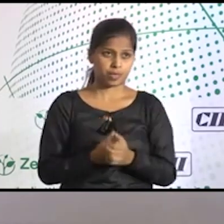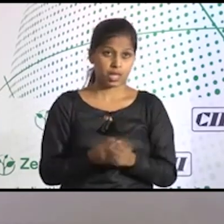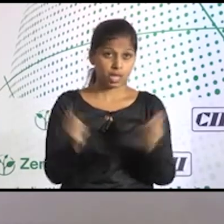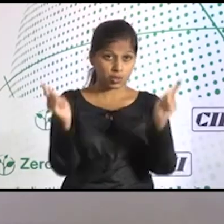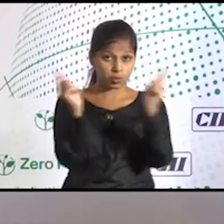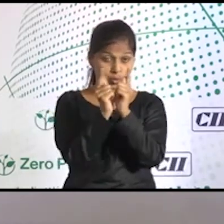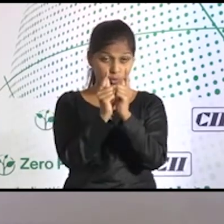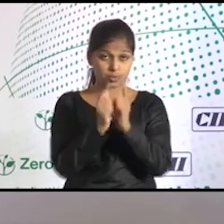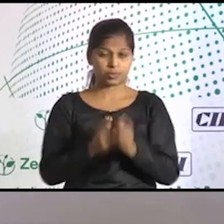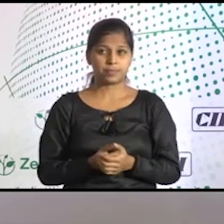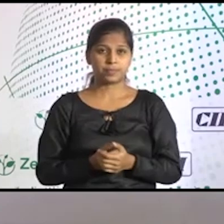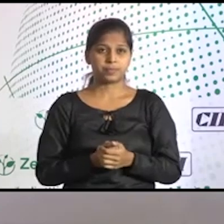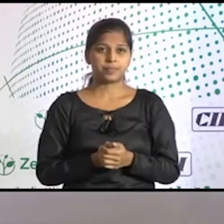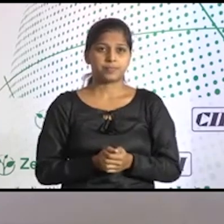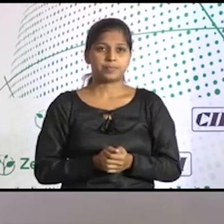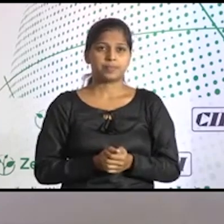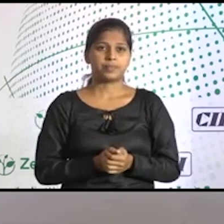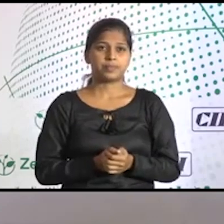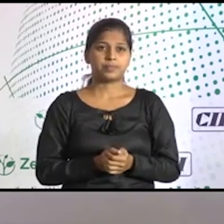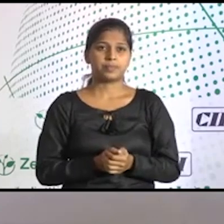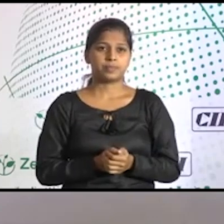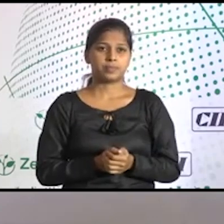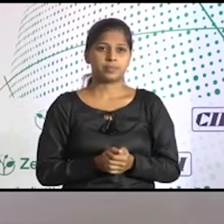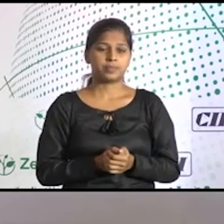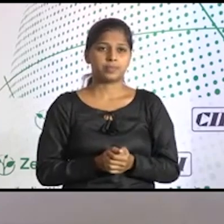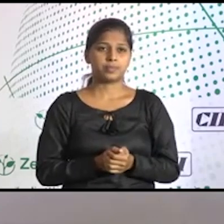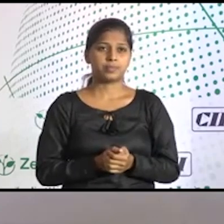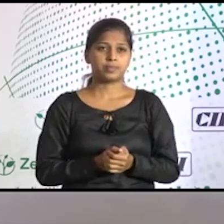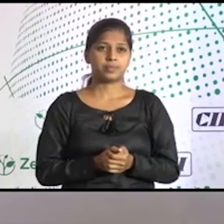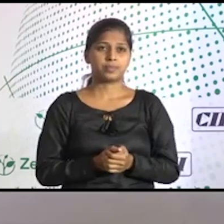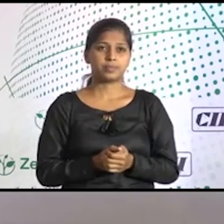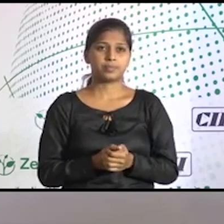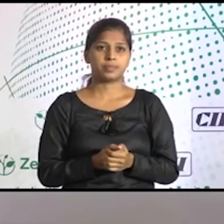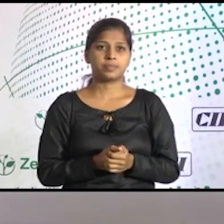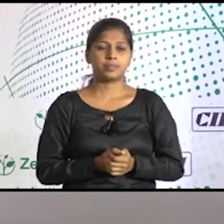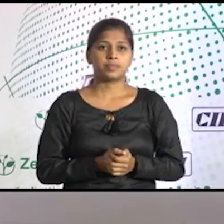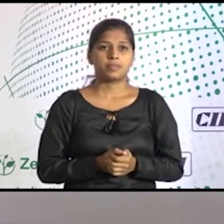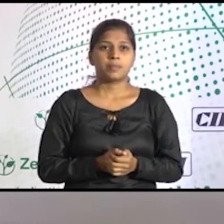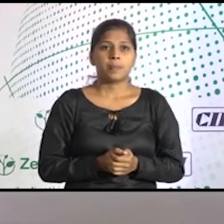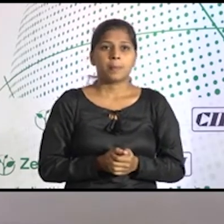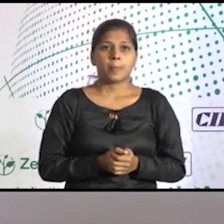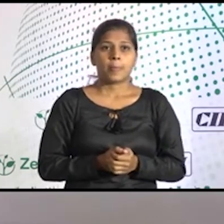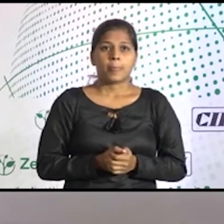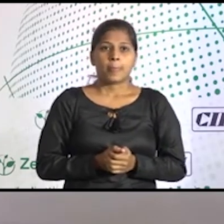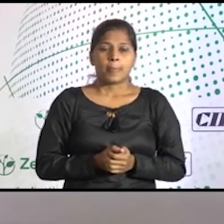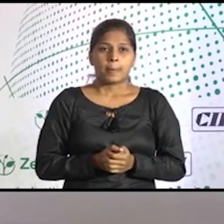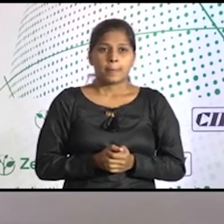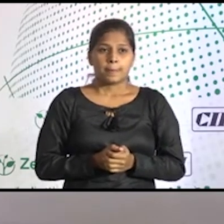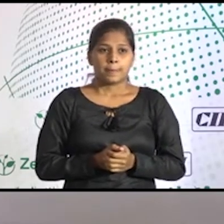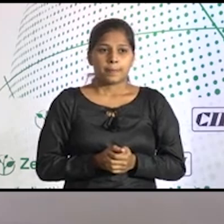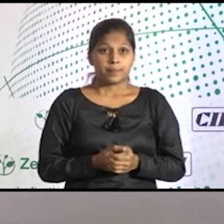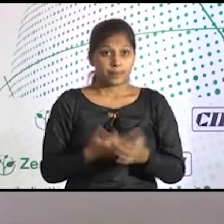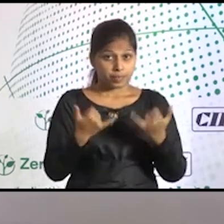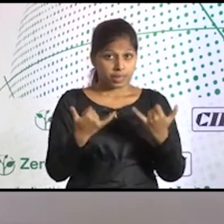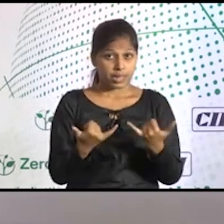of that, in your perspective, Carla, can you hear us?